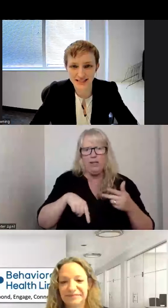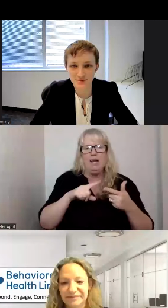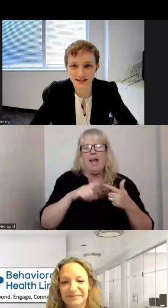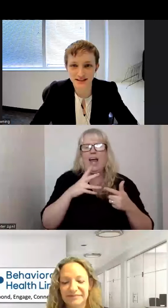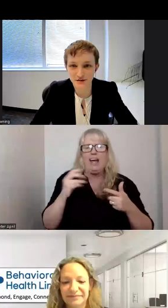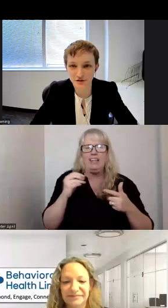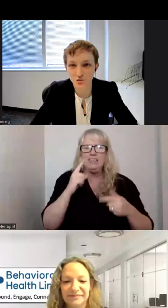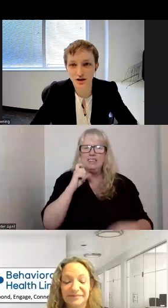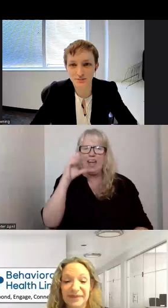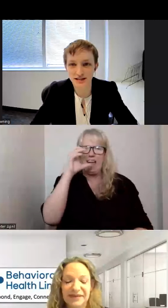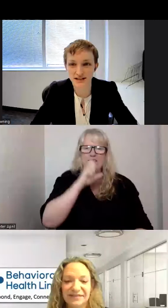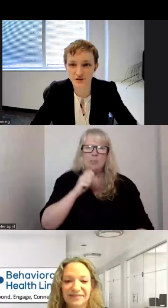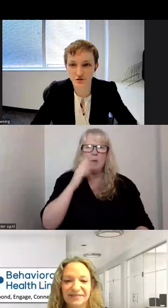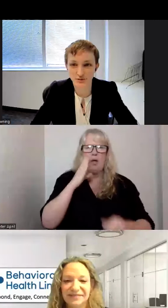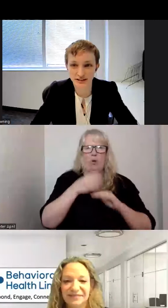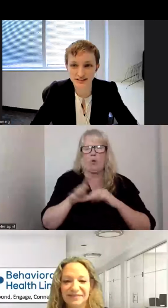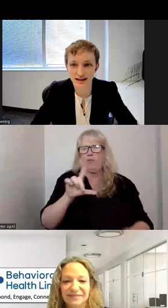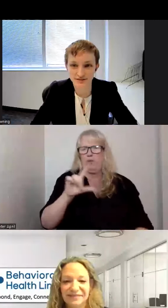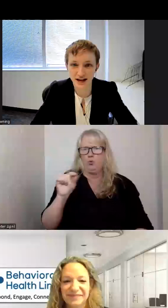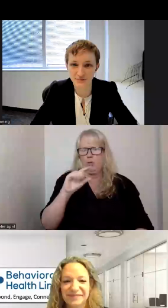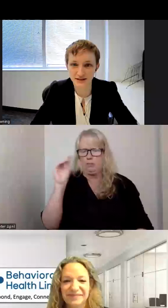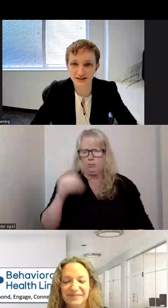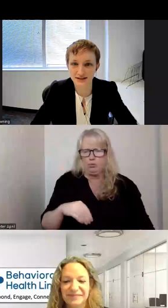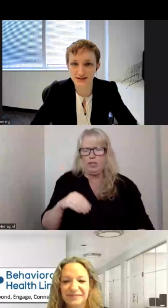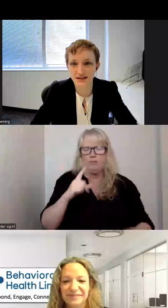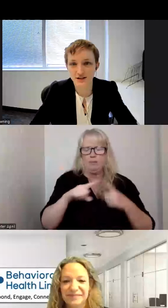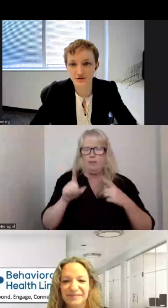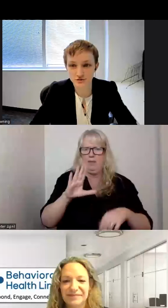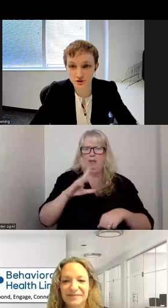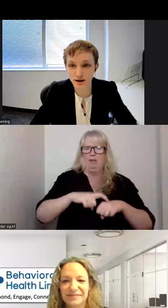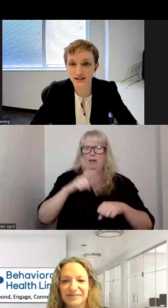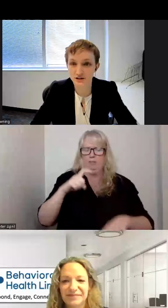ESTIMATED THAT OVER 20% OF POLICE STAFF TIME IS USED RESPONDING